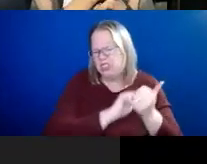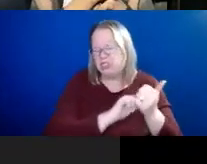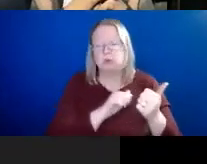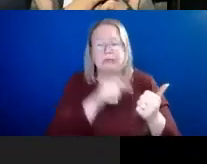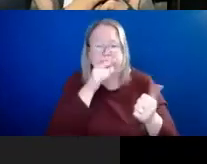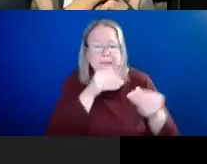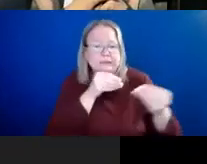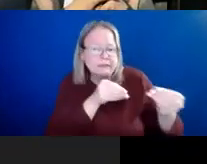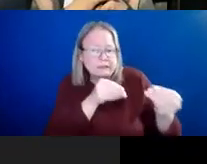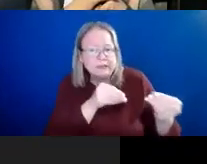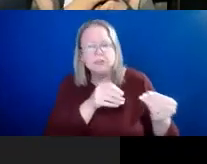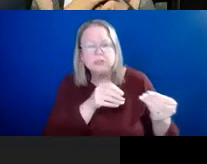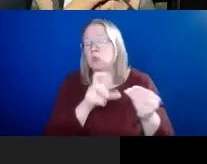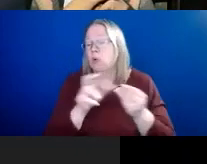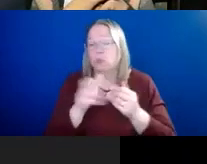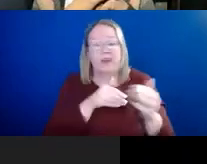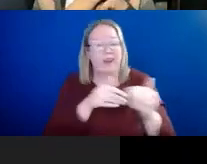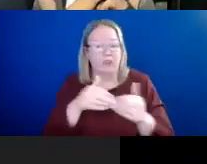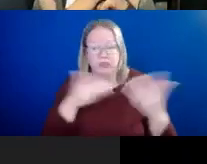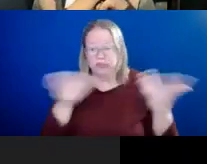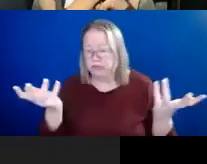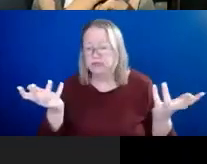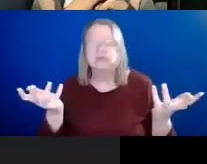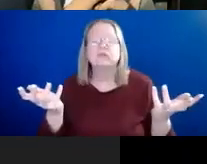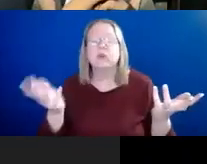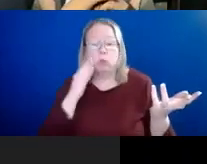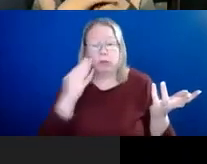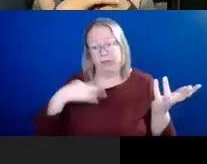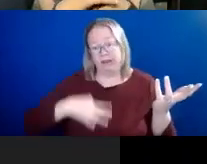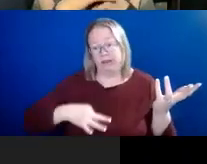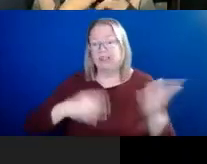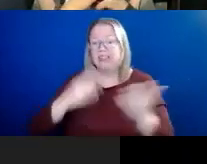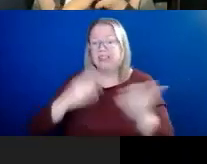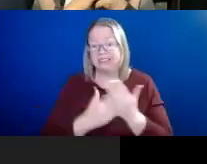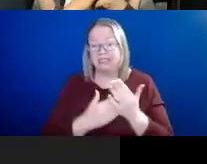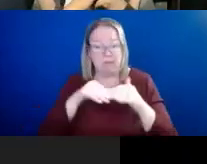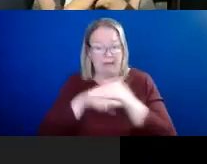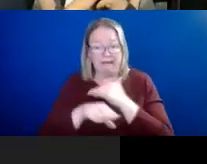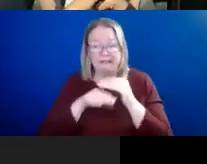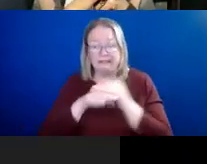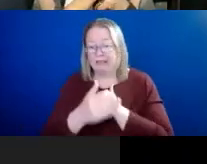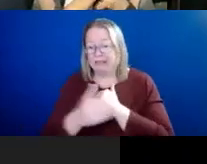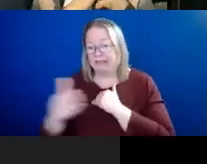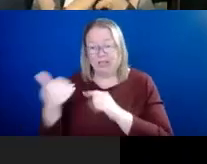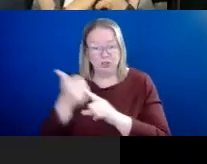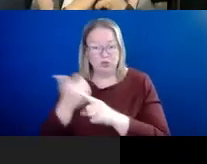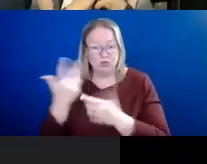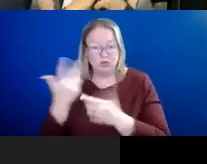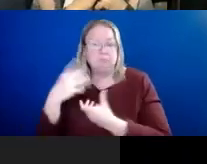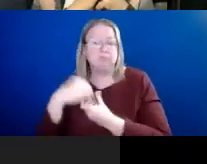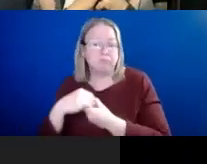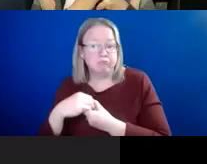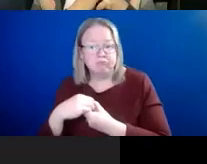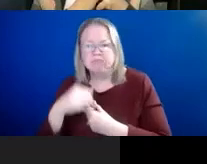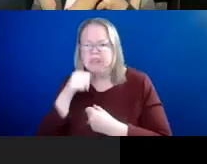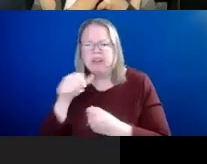13:19:38 or what have you. They will benefit from some of these access features that you will build in. 13:19:41 If they are not looking at the screen,